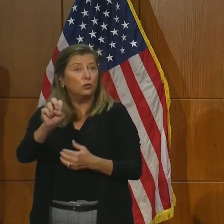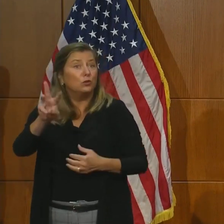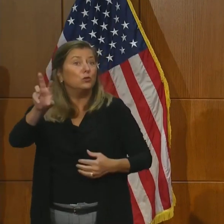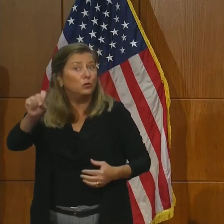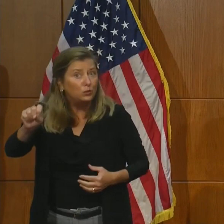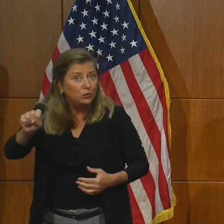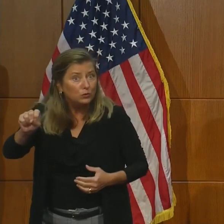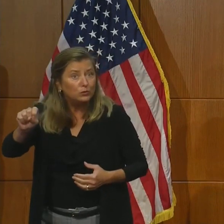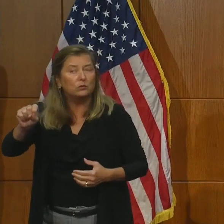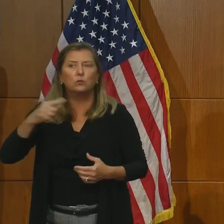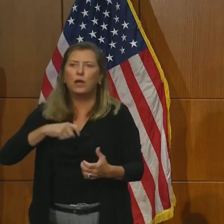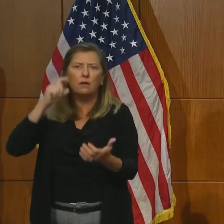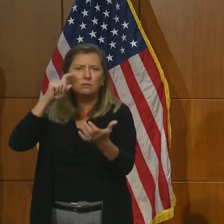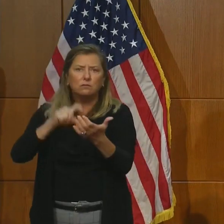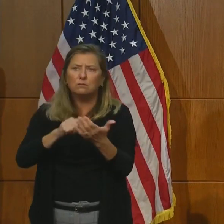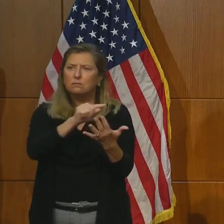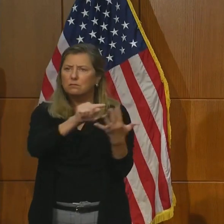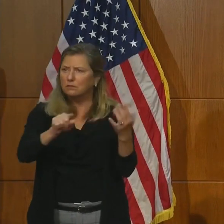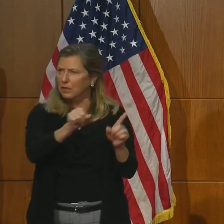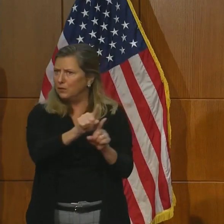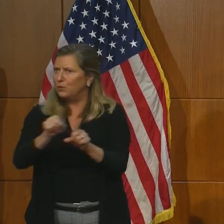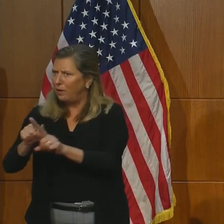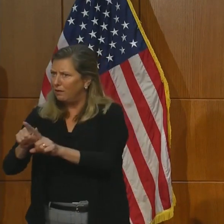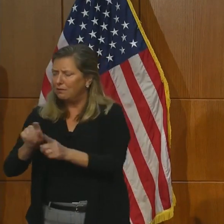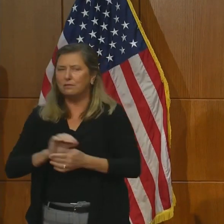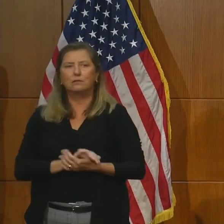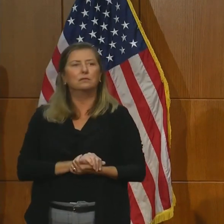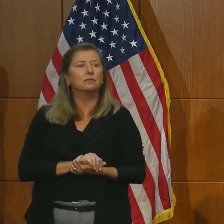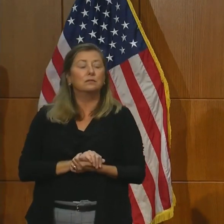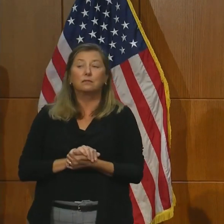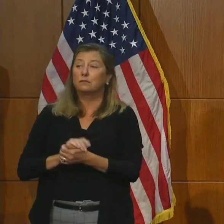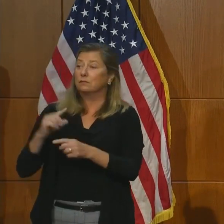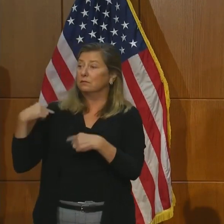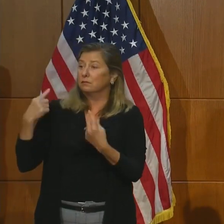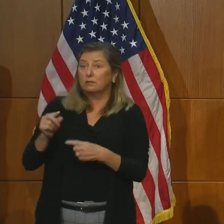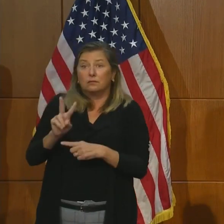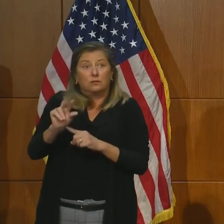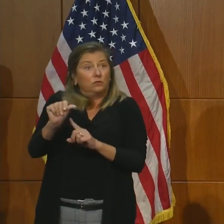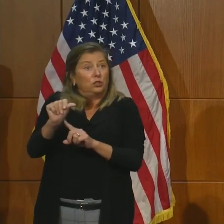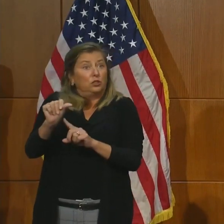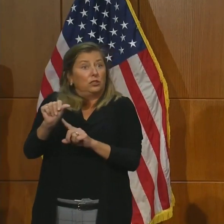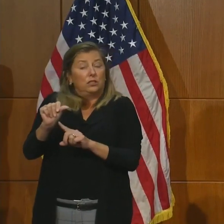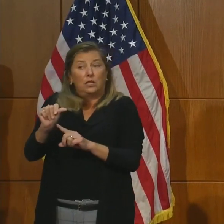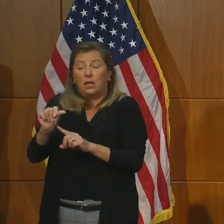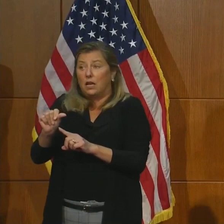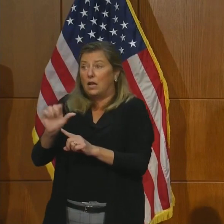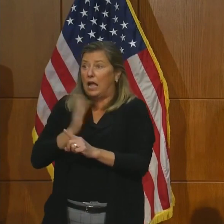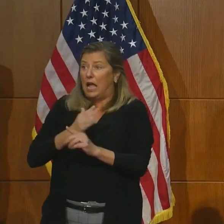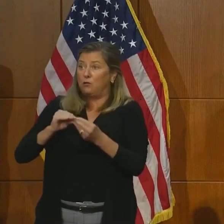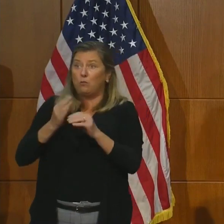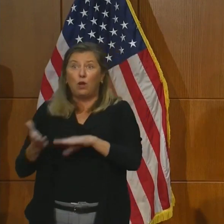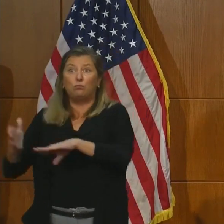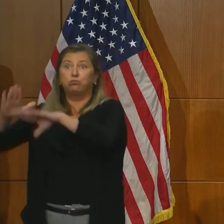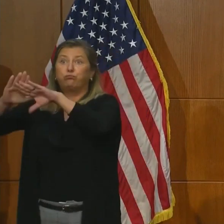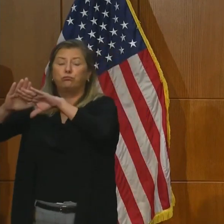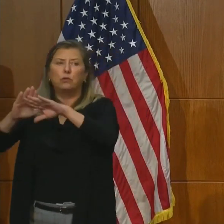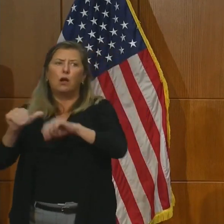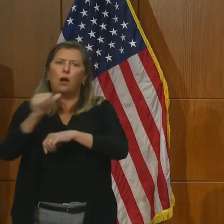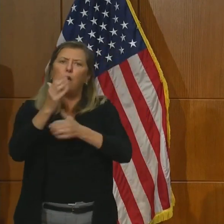REPRESENT REAL PEOPLE AND REAL LIVES. BUT THERE IS HOPEFUL NEWS AND WE NEED TO ACKNOWLEDGE